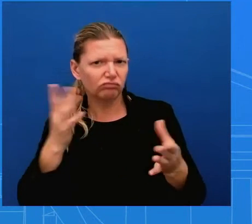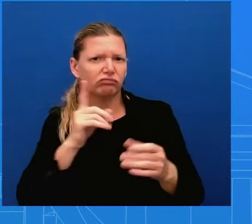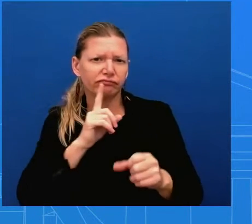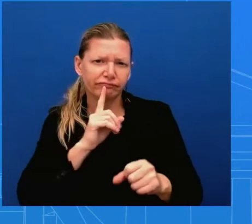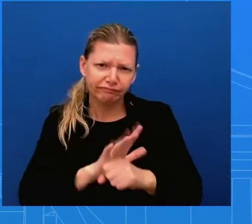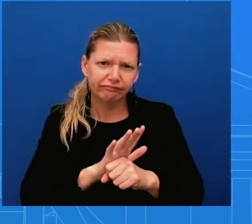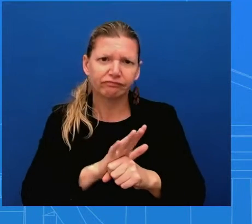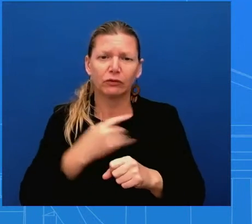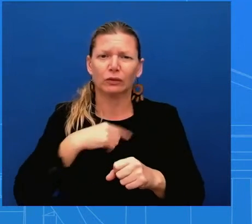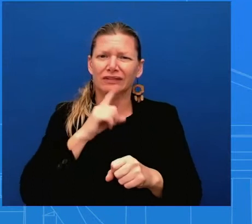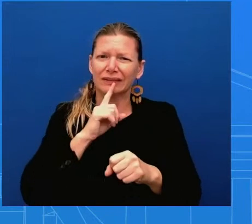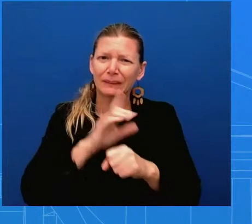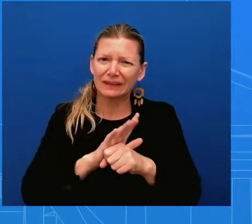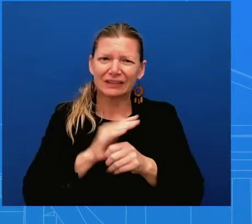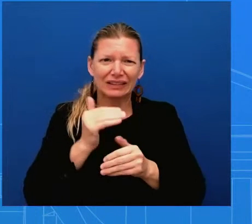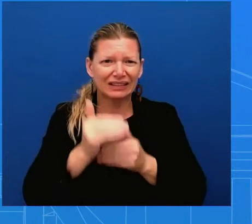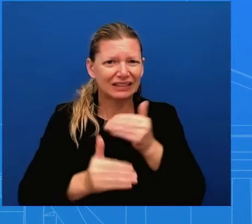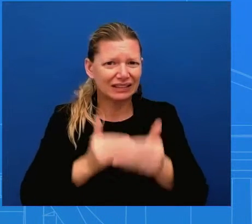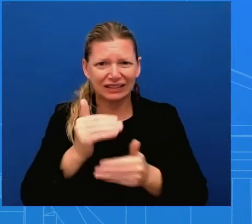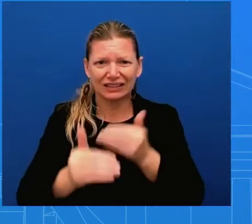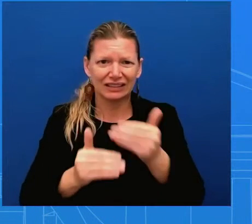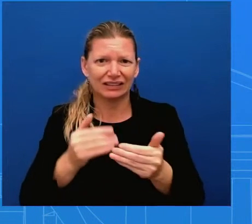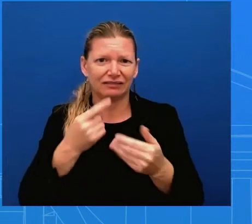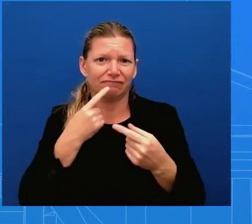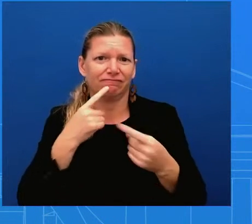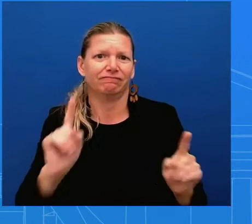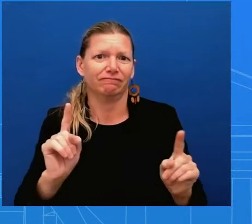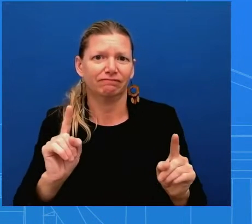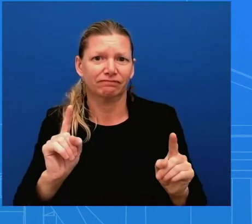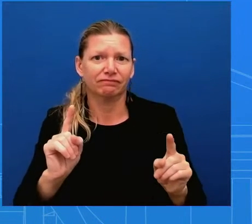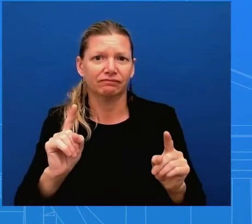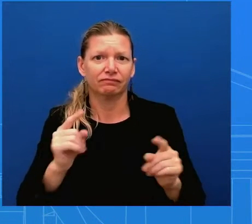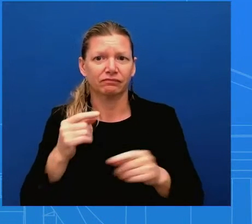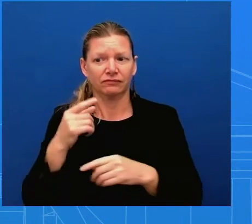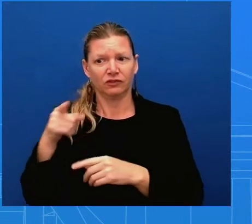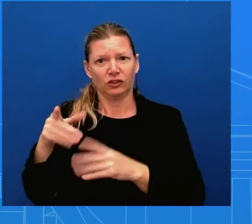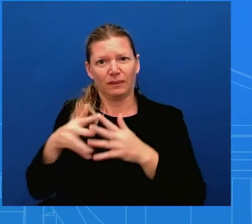of getting to an enduring calm in Gaza. What exactly the next step is we will have to see.